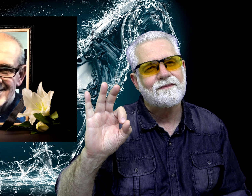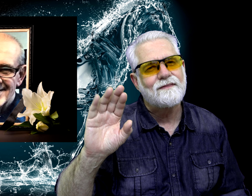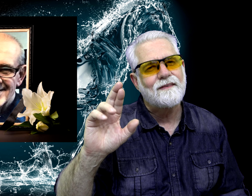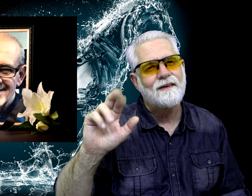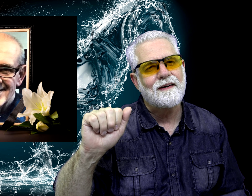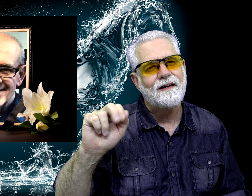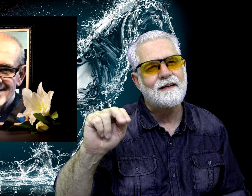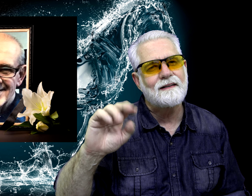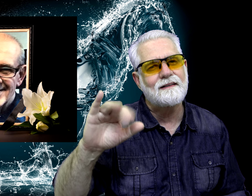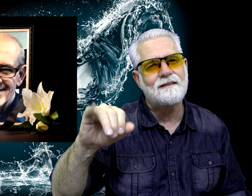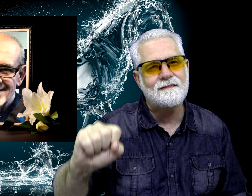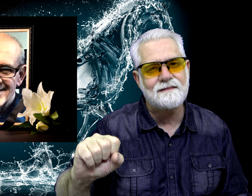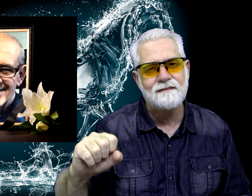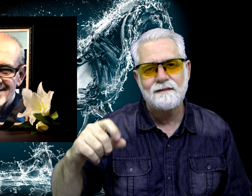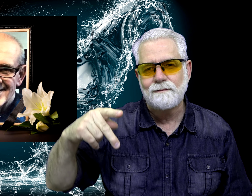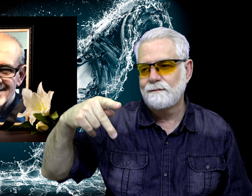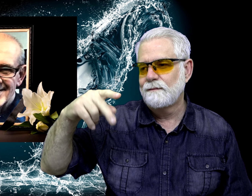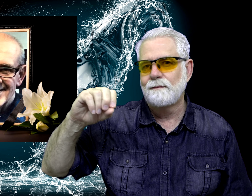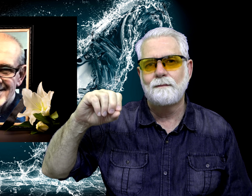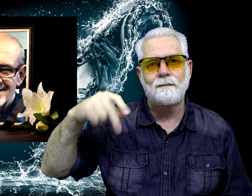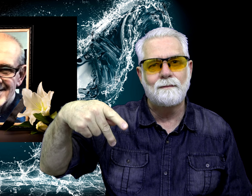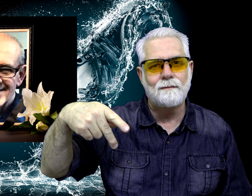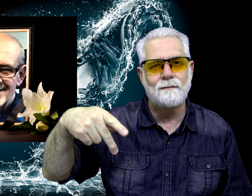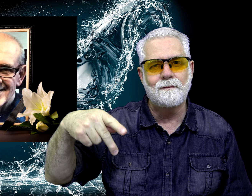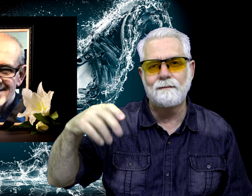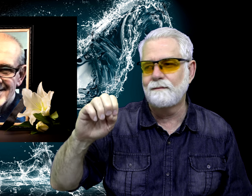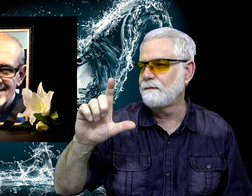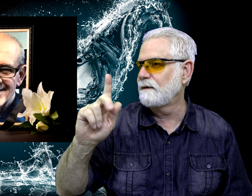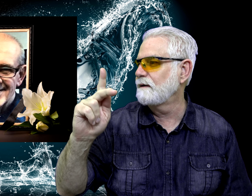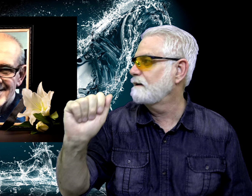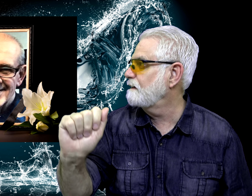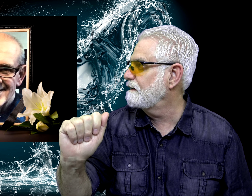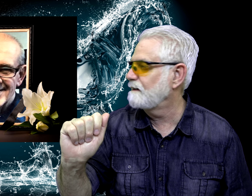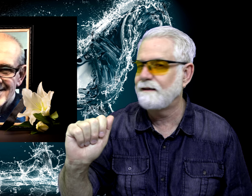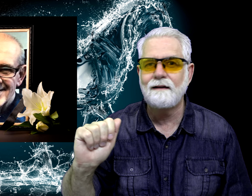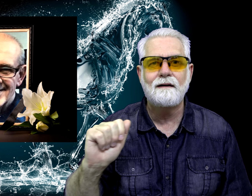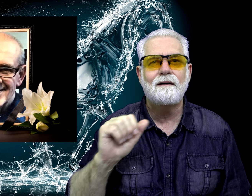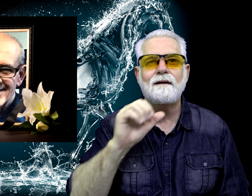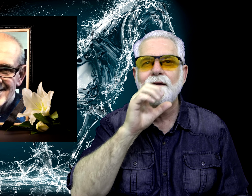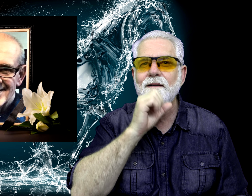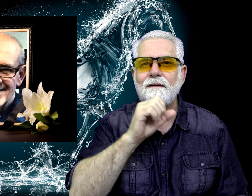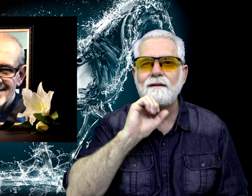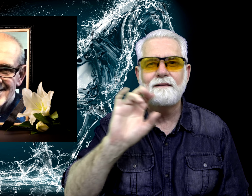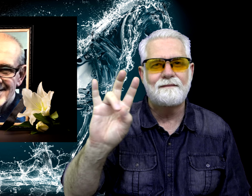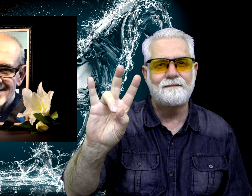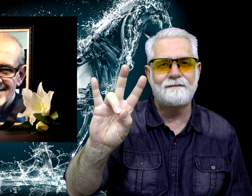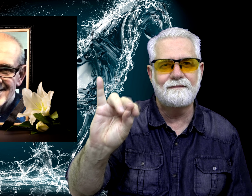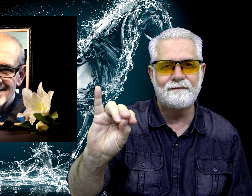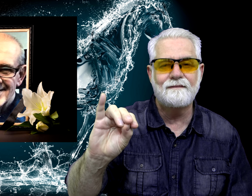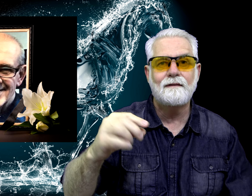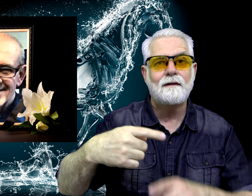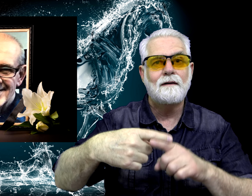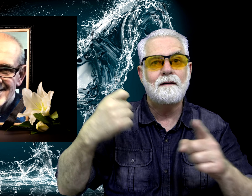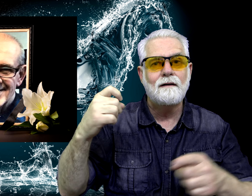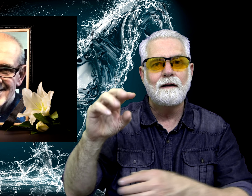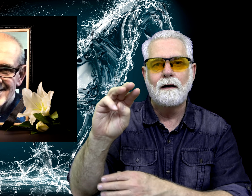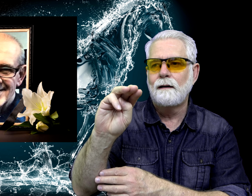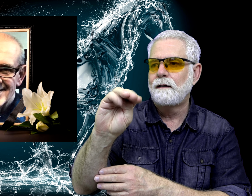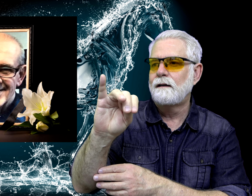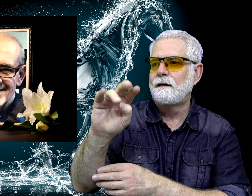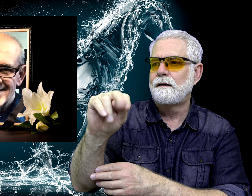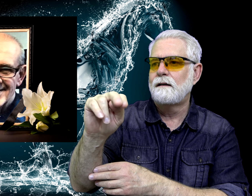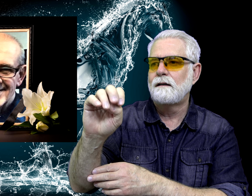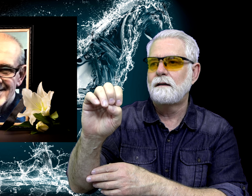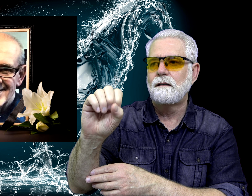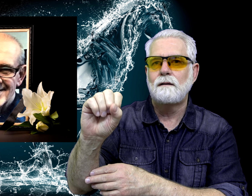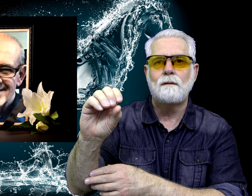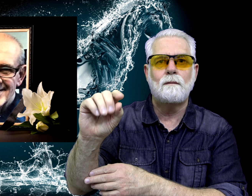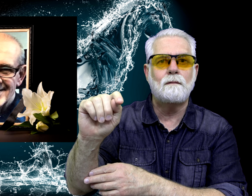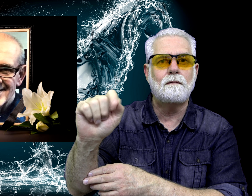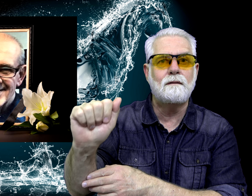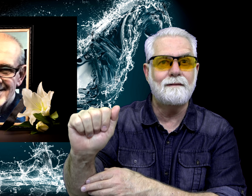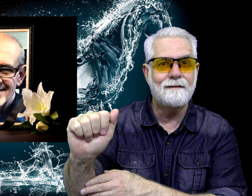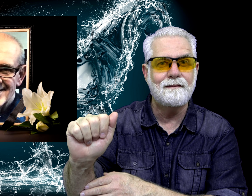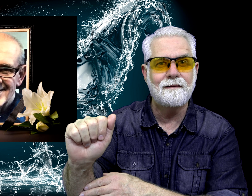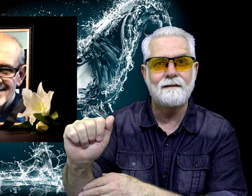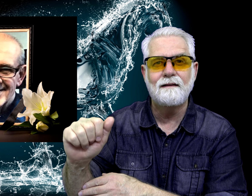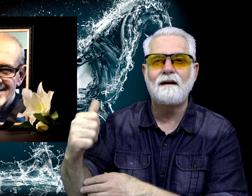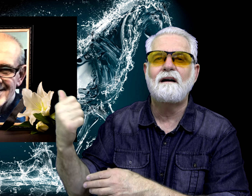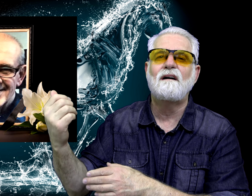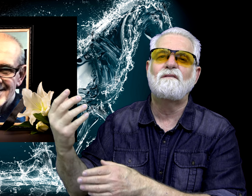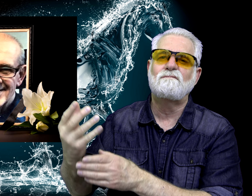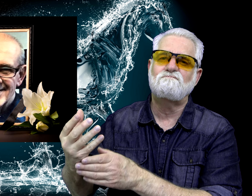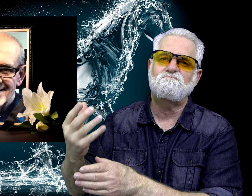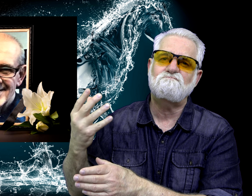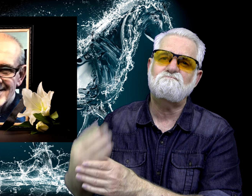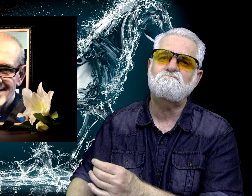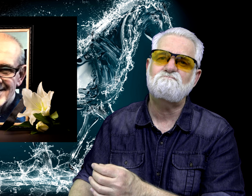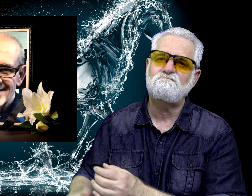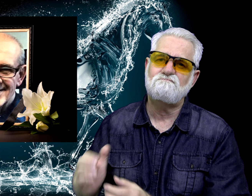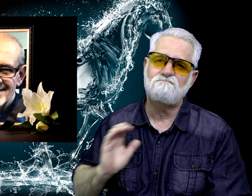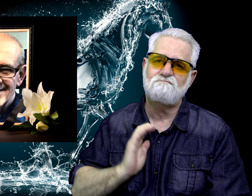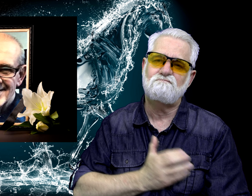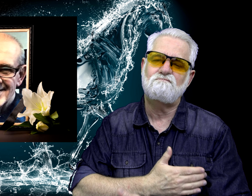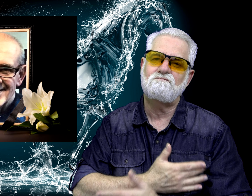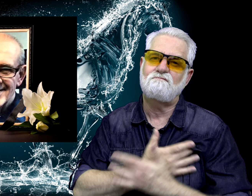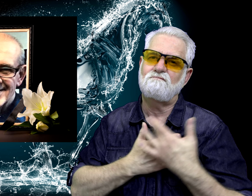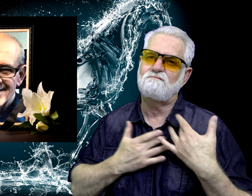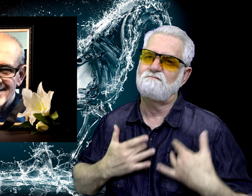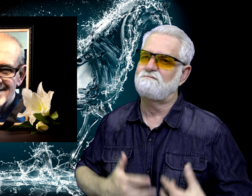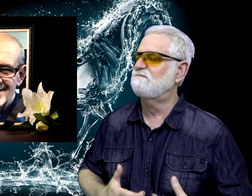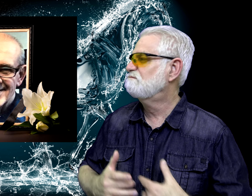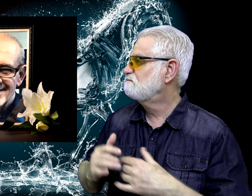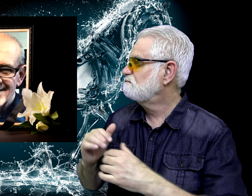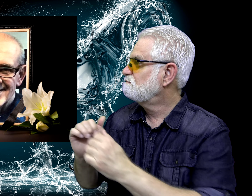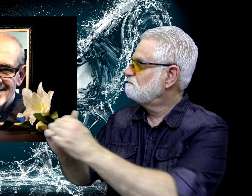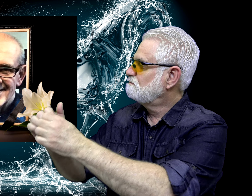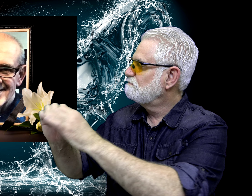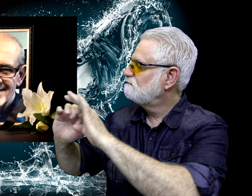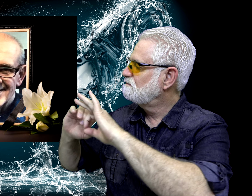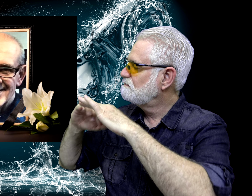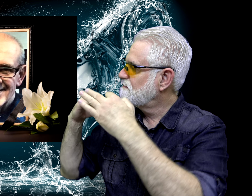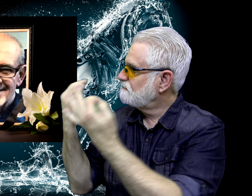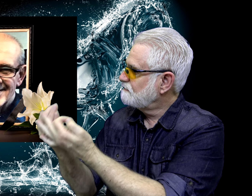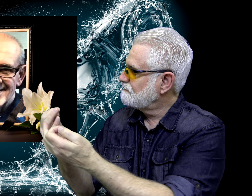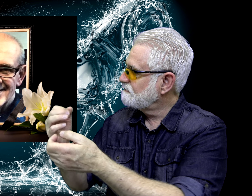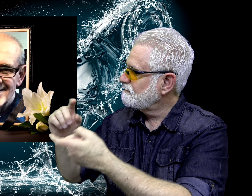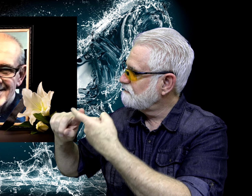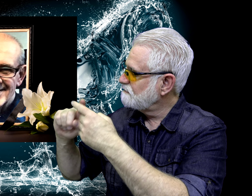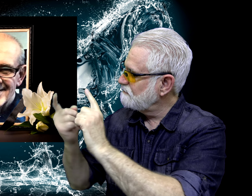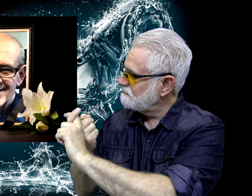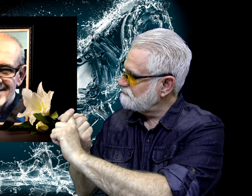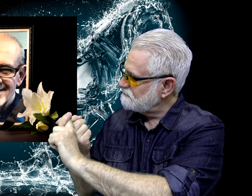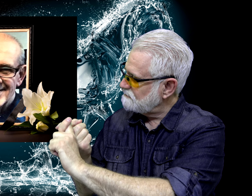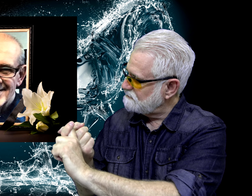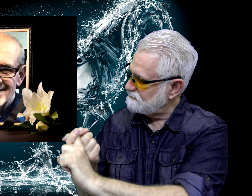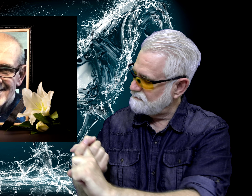In memory of Francis Poplka. How old is he? 70 yrs old. Where is he from? Minnesota..He has passed away. Our hearts are with his family and friends.